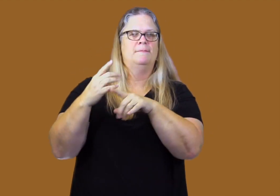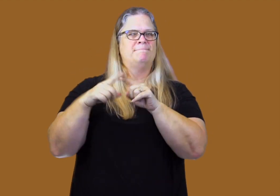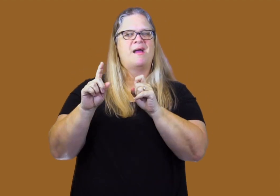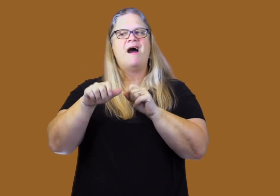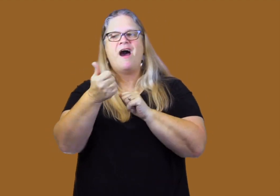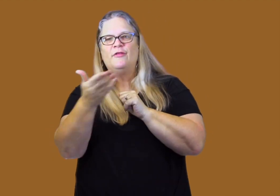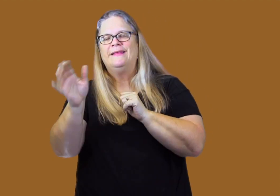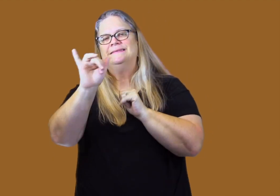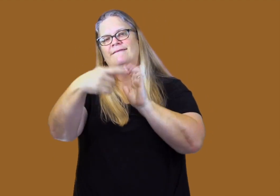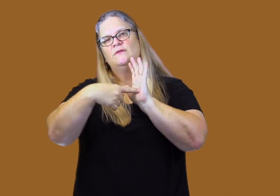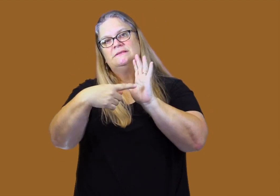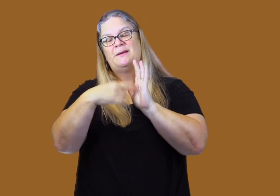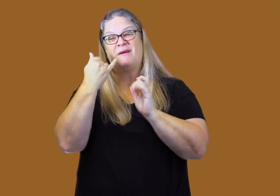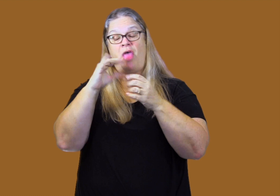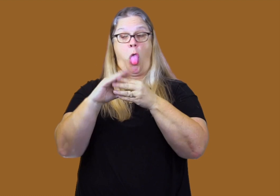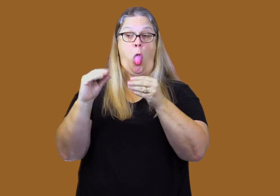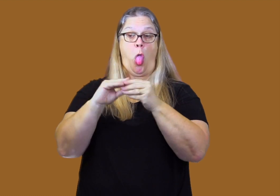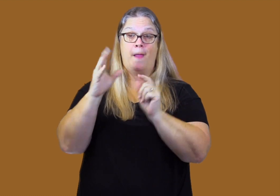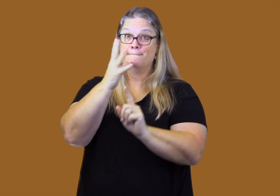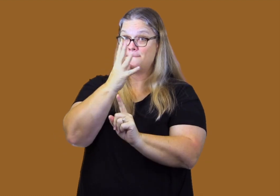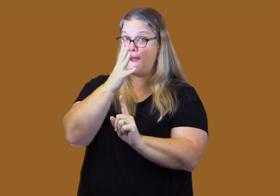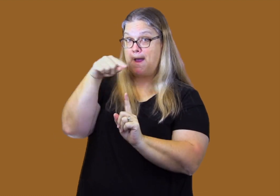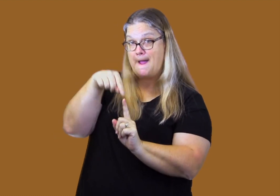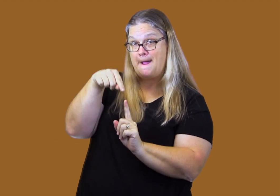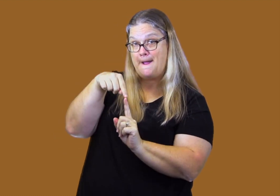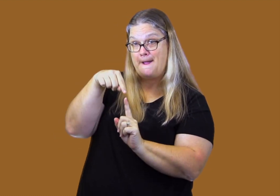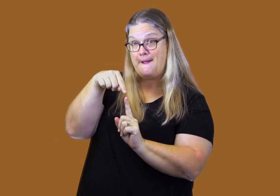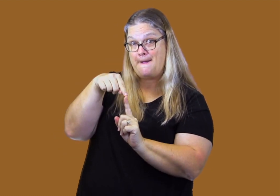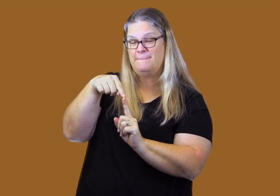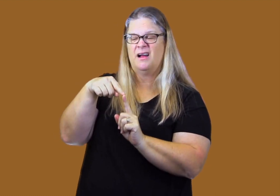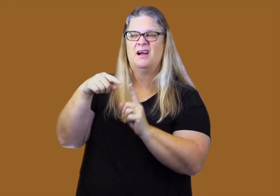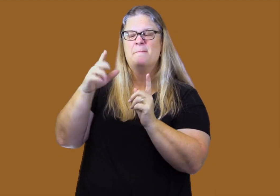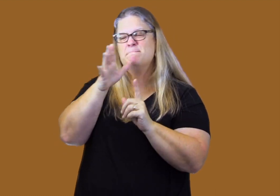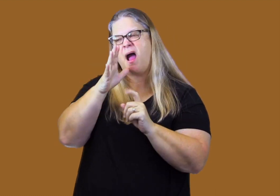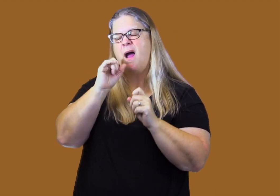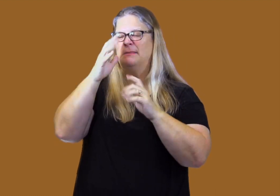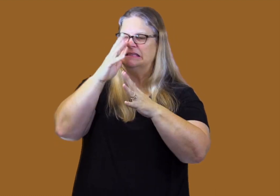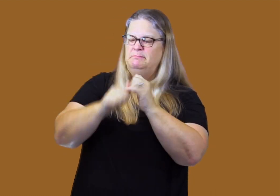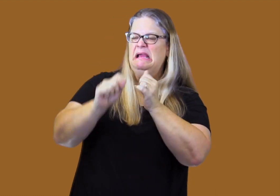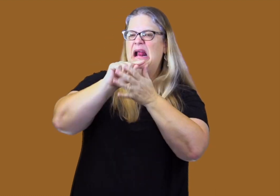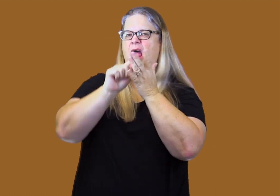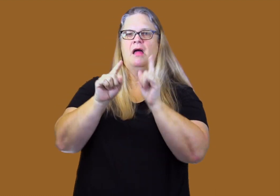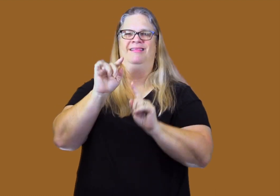But other things for example, perhaps the child talks about their mom, their mom has been mean to them.